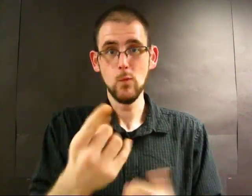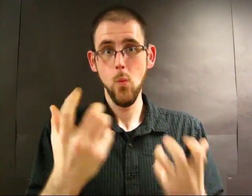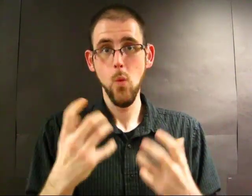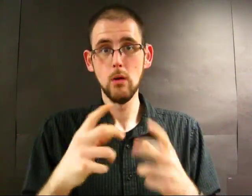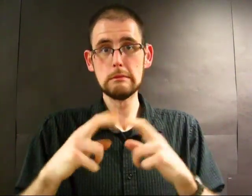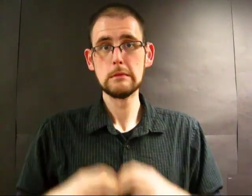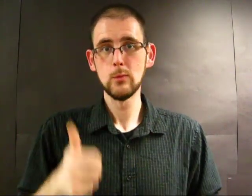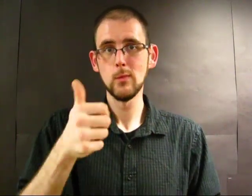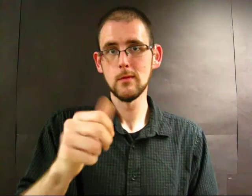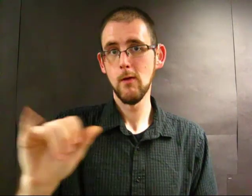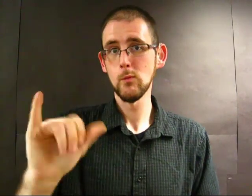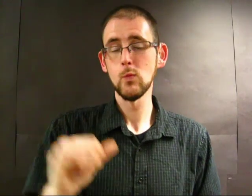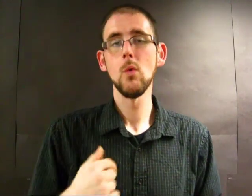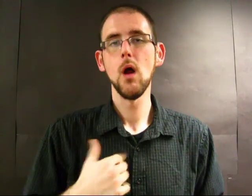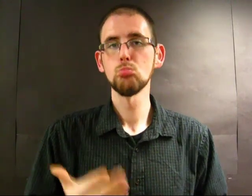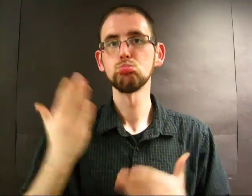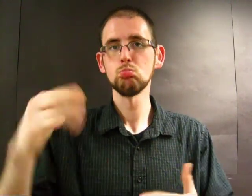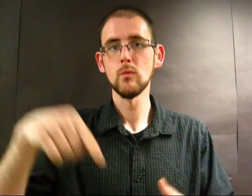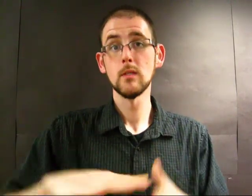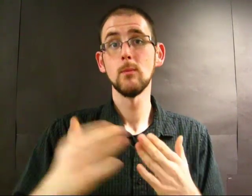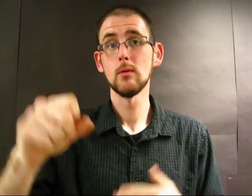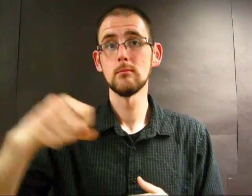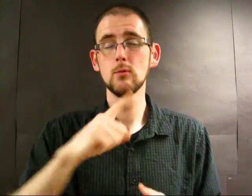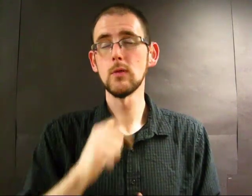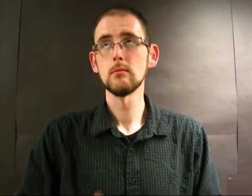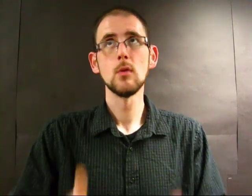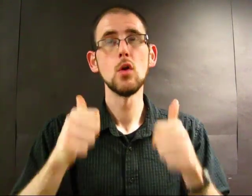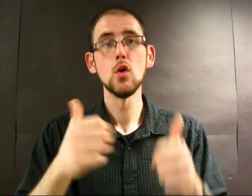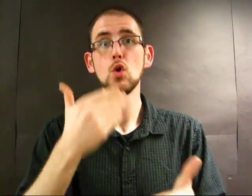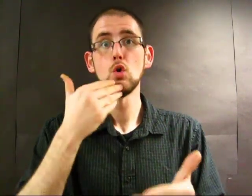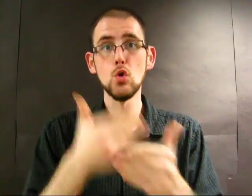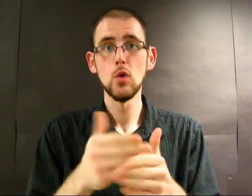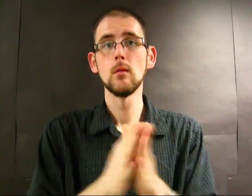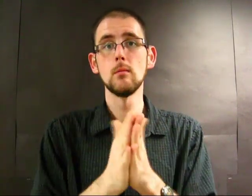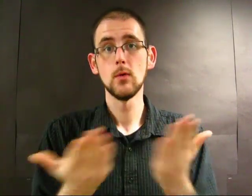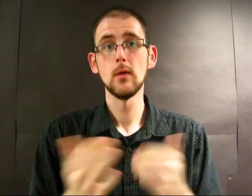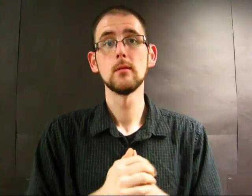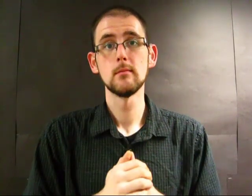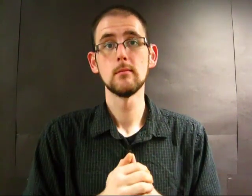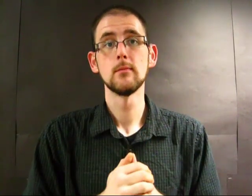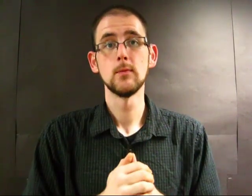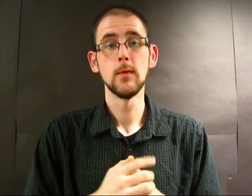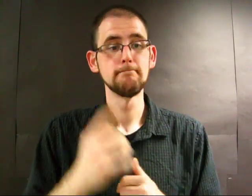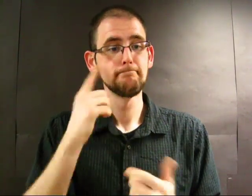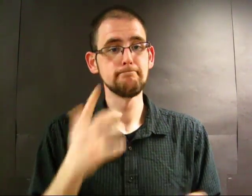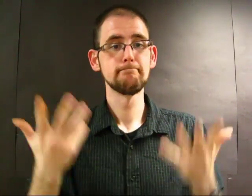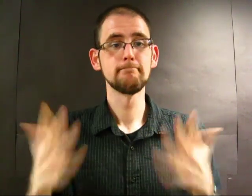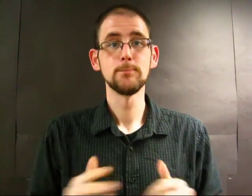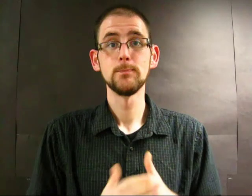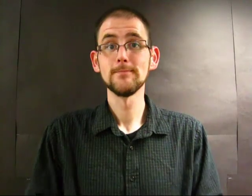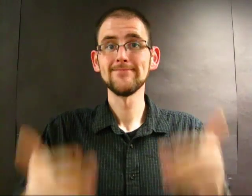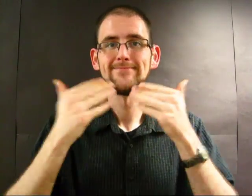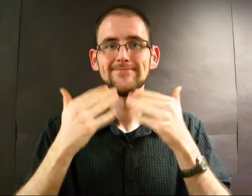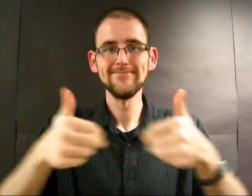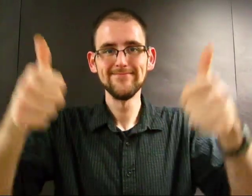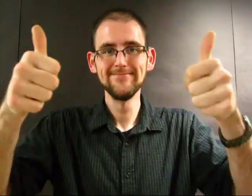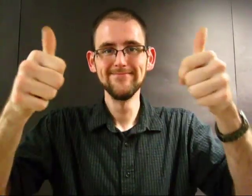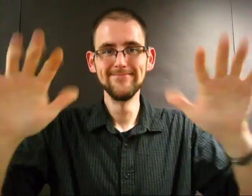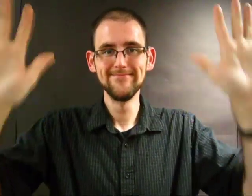If you're curious about how you might approach this kind of thing, I really recommend this book -- it's very good! All right, I think that's about it. Thank you!